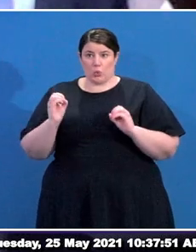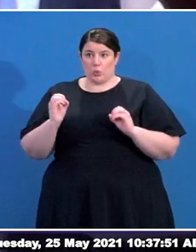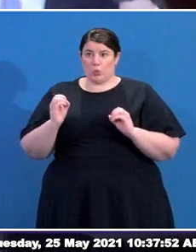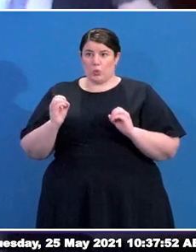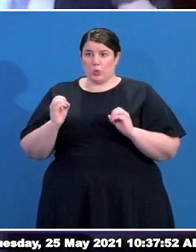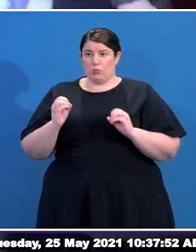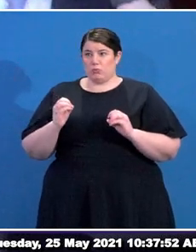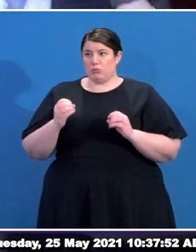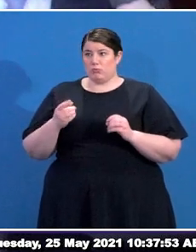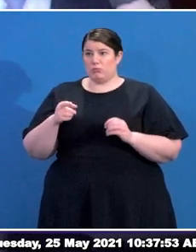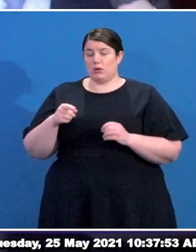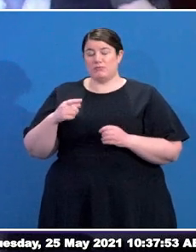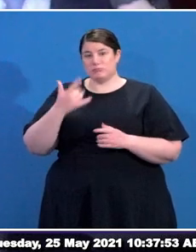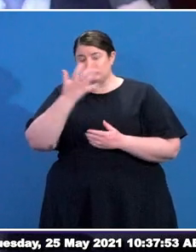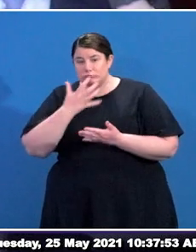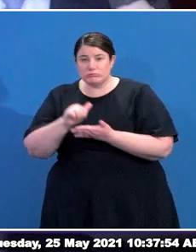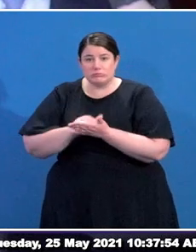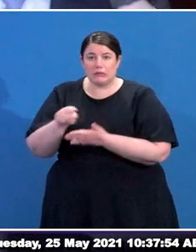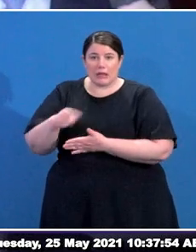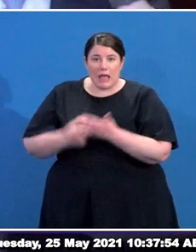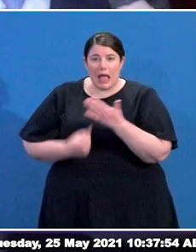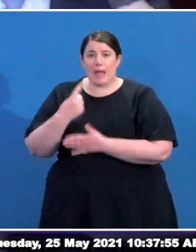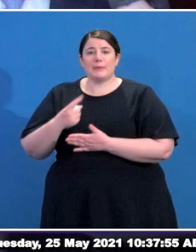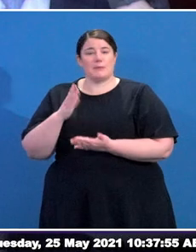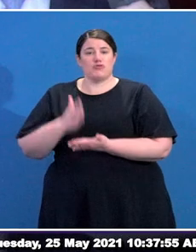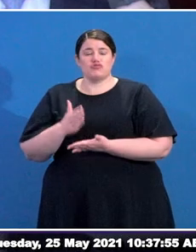yap, someone said this and we have passed it over and